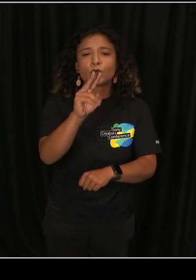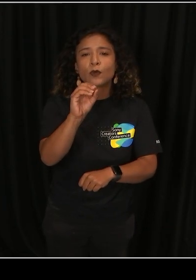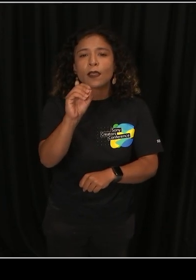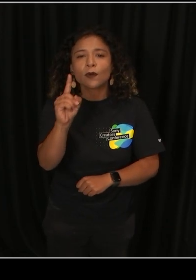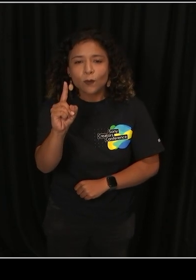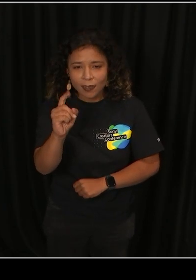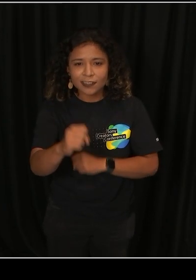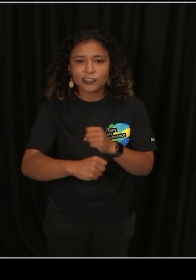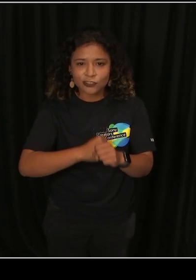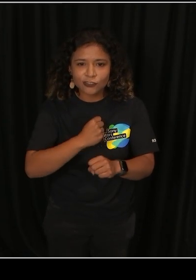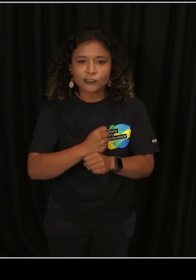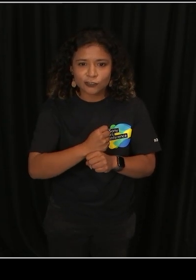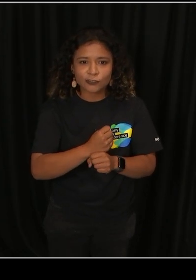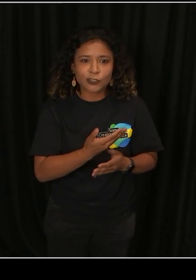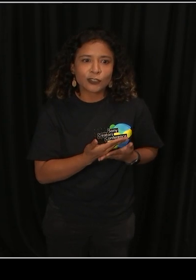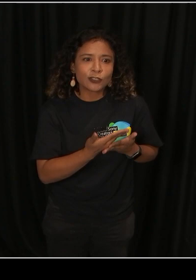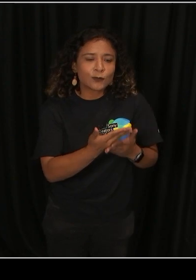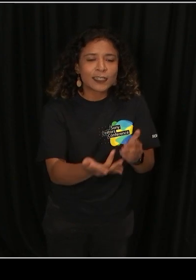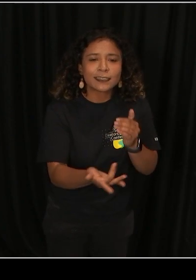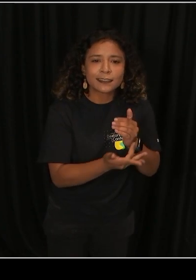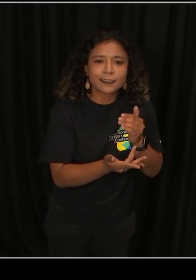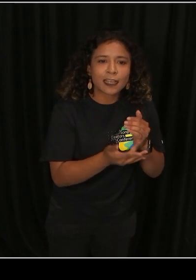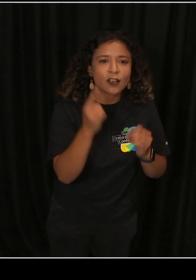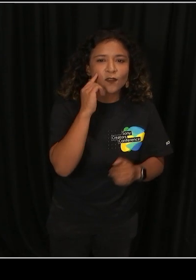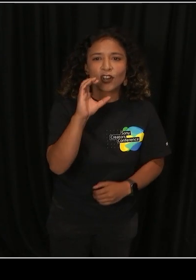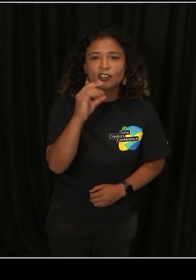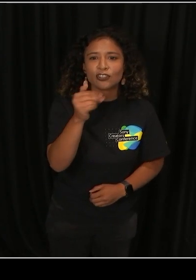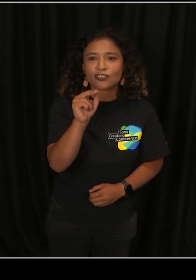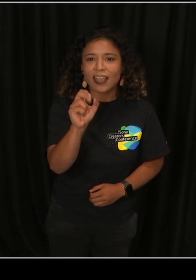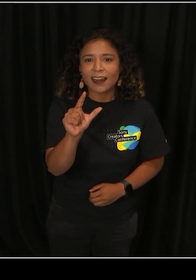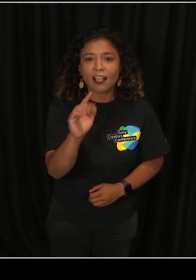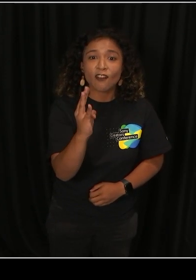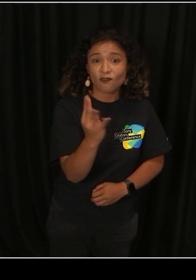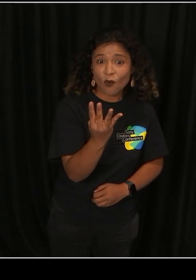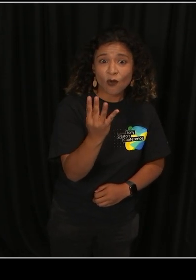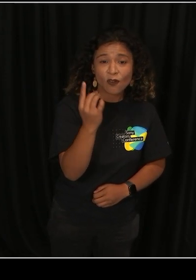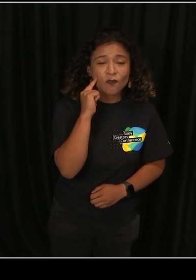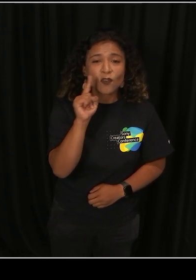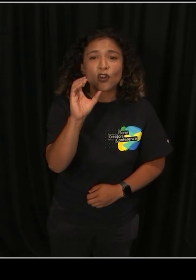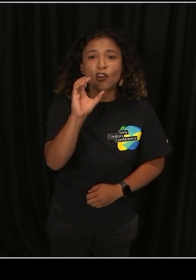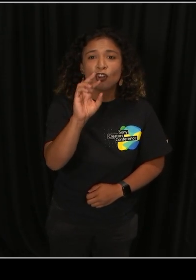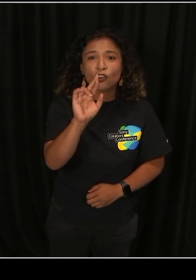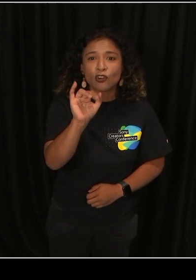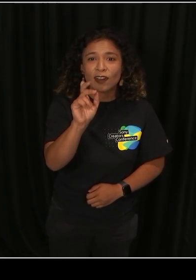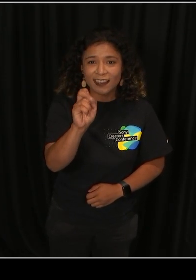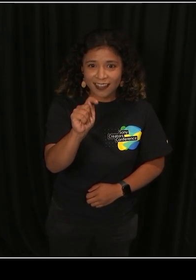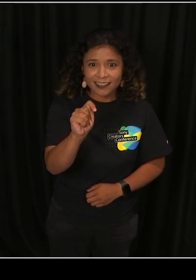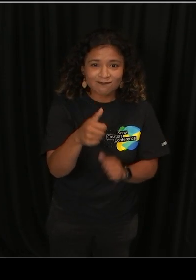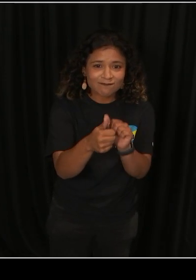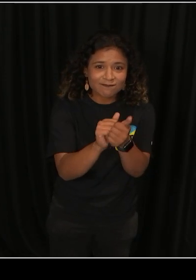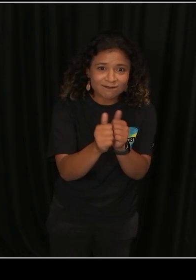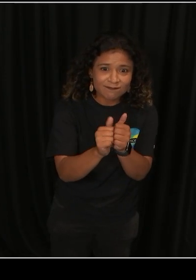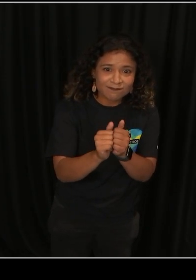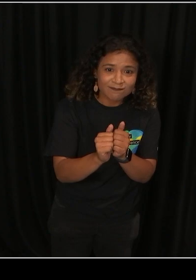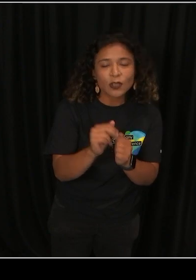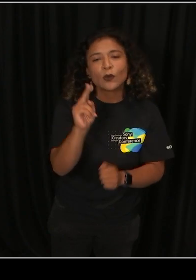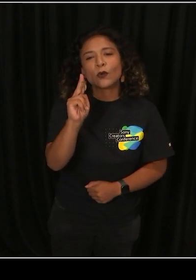bringing ball tracking technology to Channel Four's cricket coverage in the UK and kind of enhancing the viewing experience